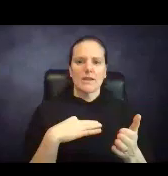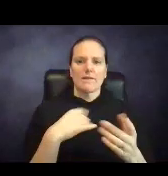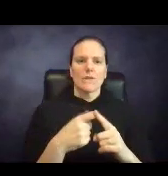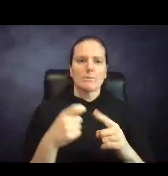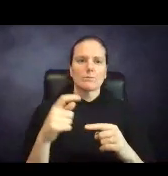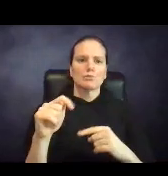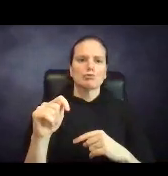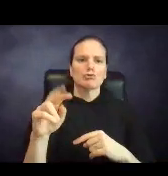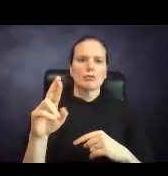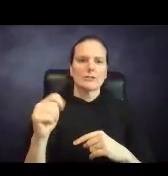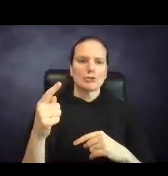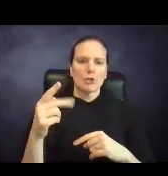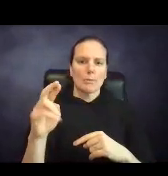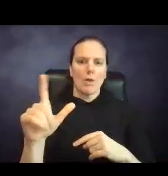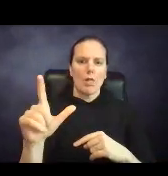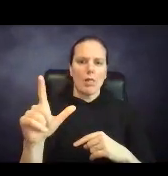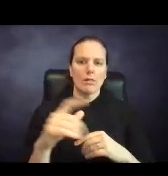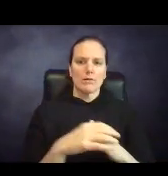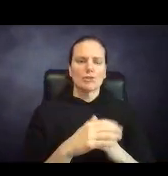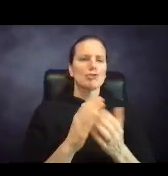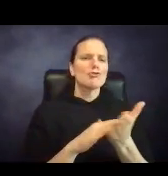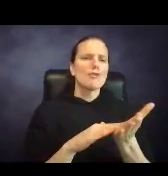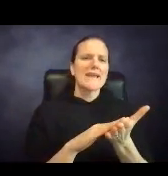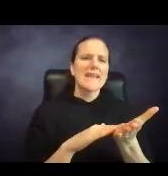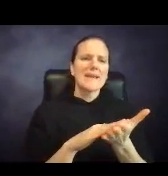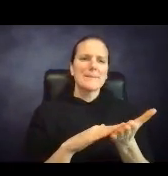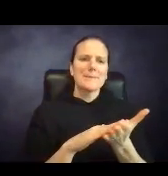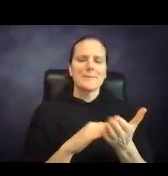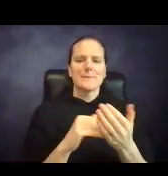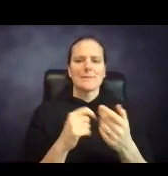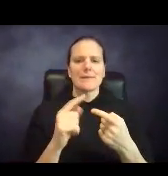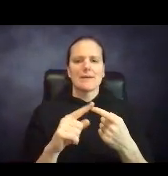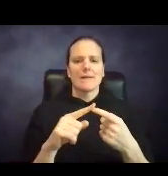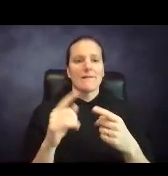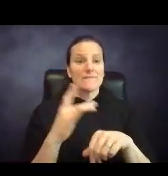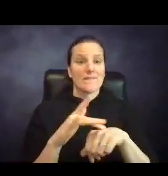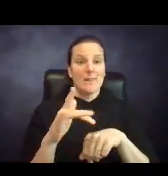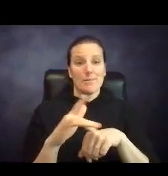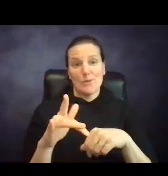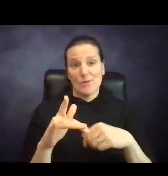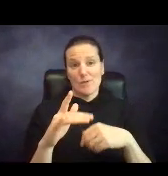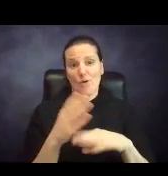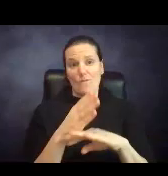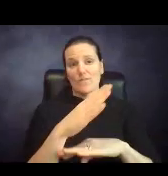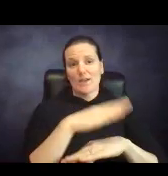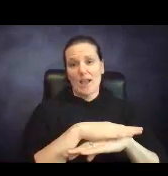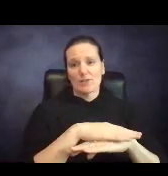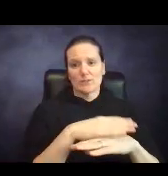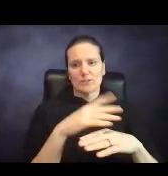So using like a compounded progesterone cream, you can even use a commercially available one. Just the doses tend to be too low.